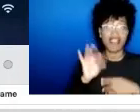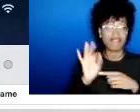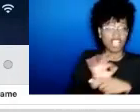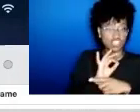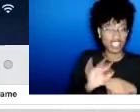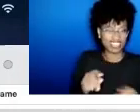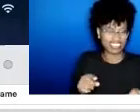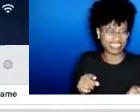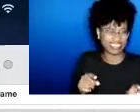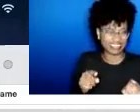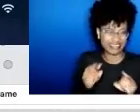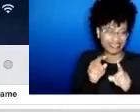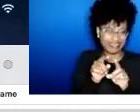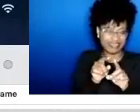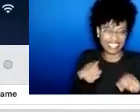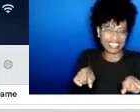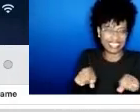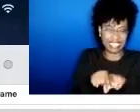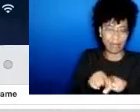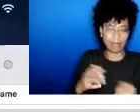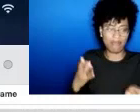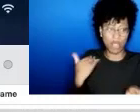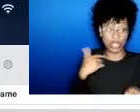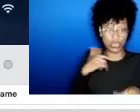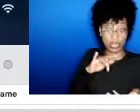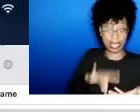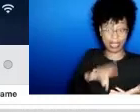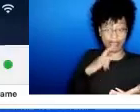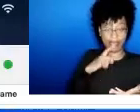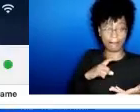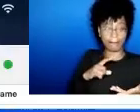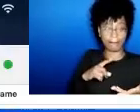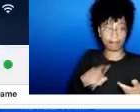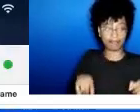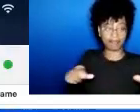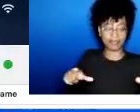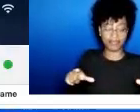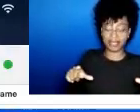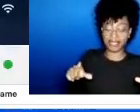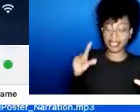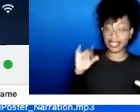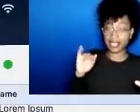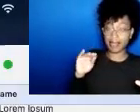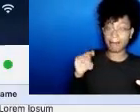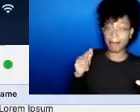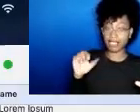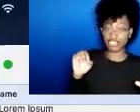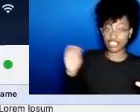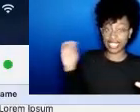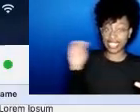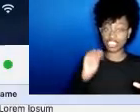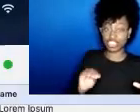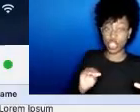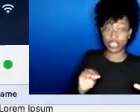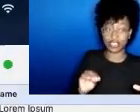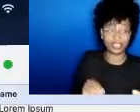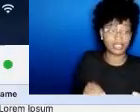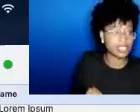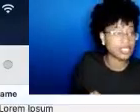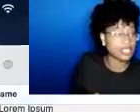click on this button, you get the image insert box here,